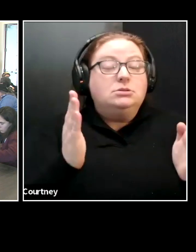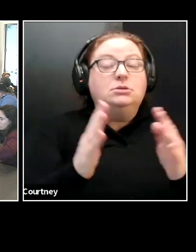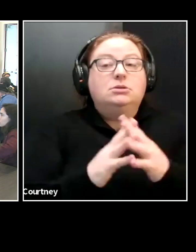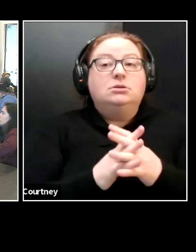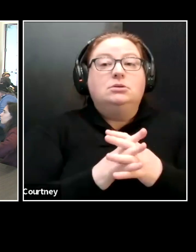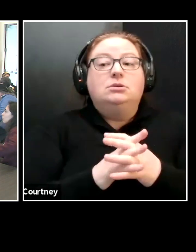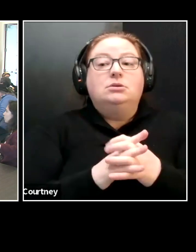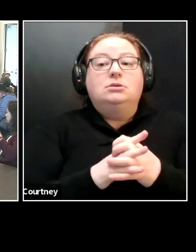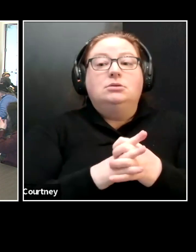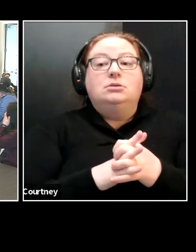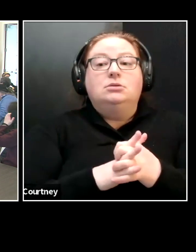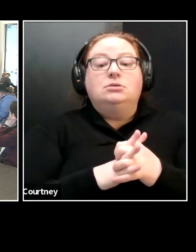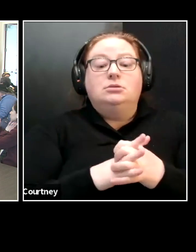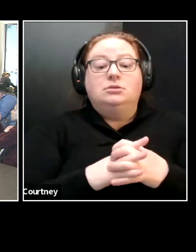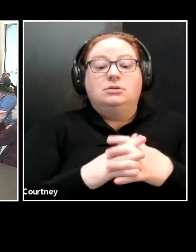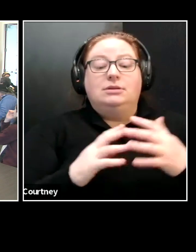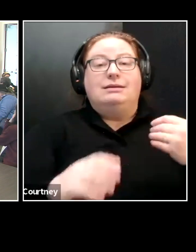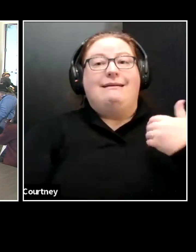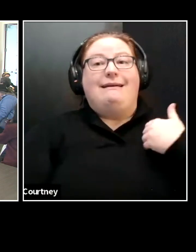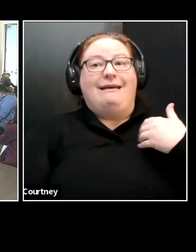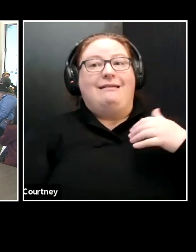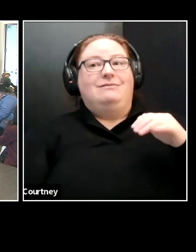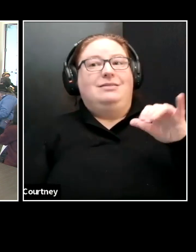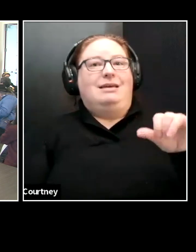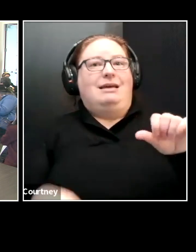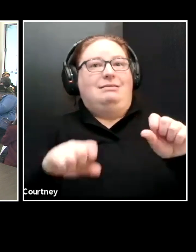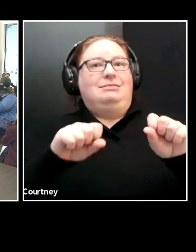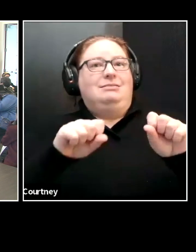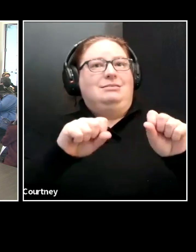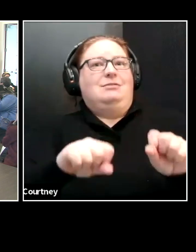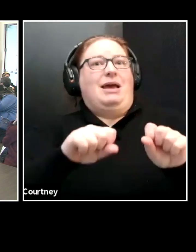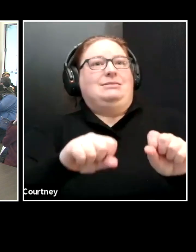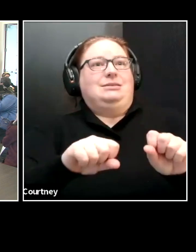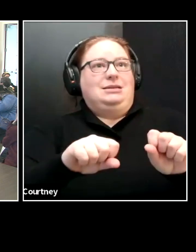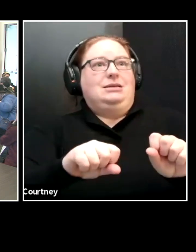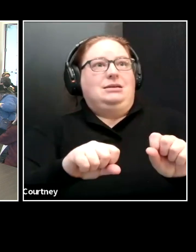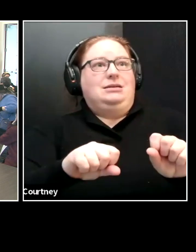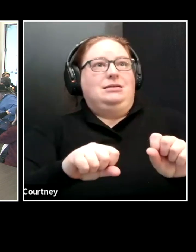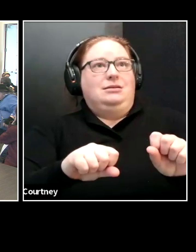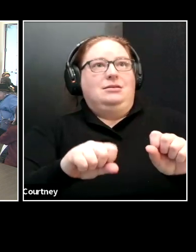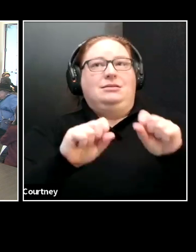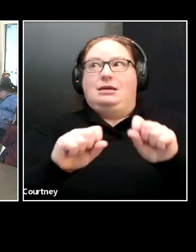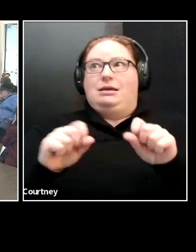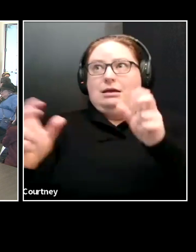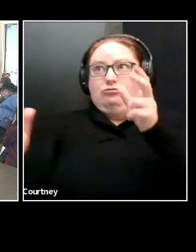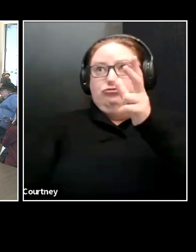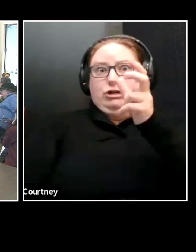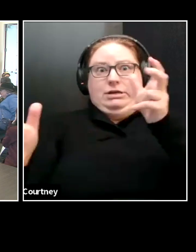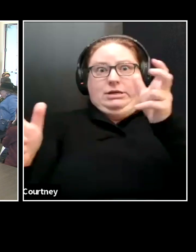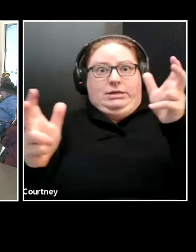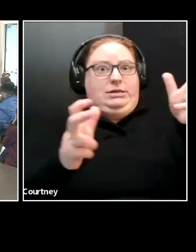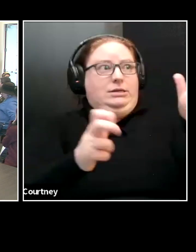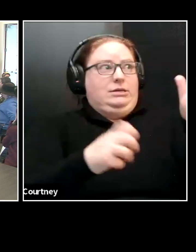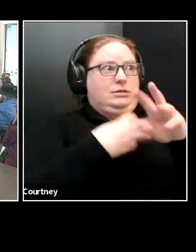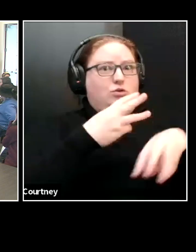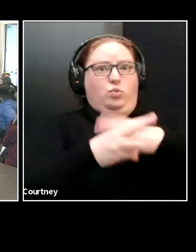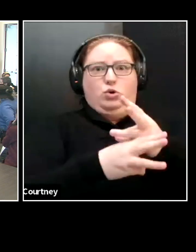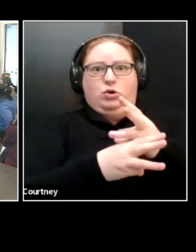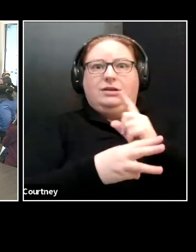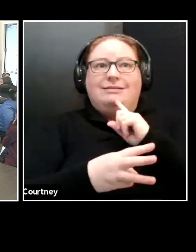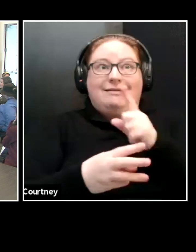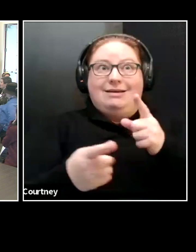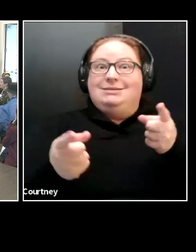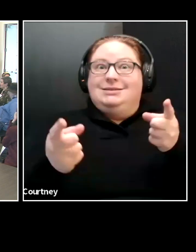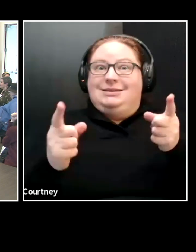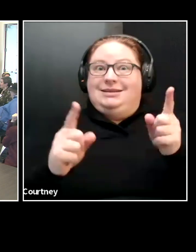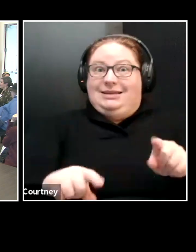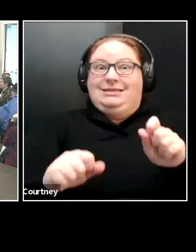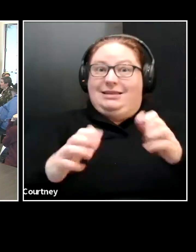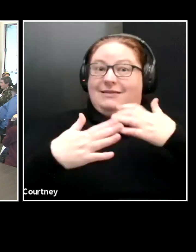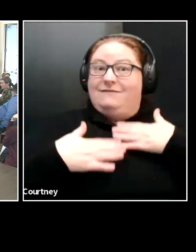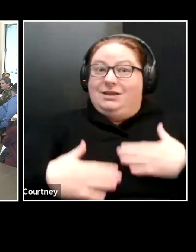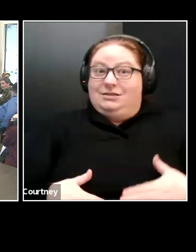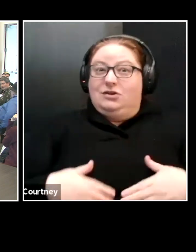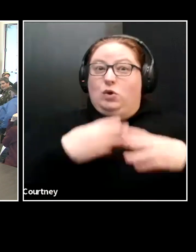have this agentic capacity that are reading the world as as it is in in the physical world. But